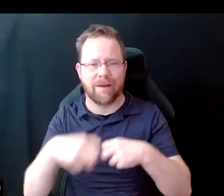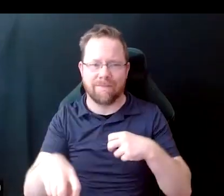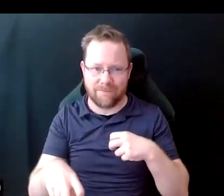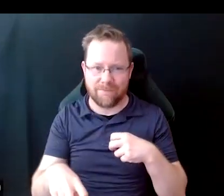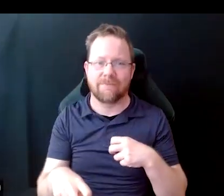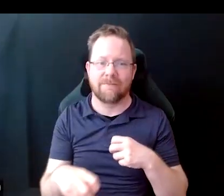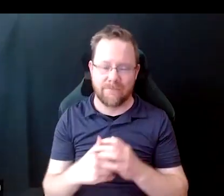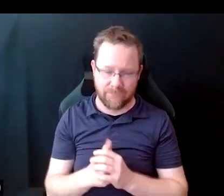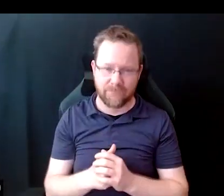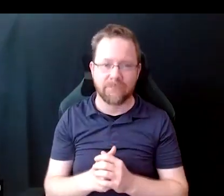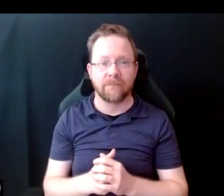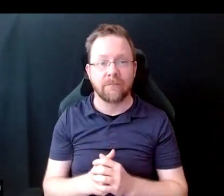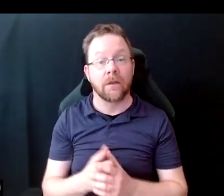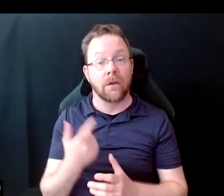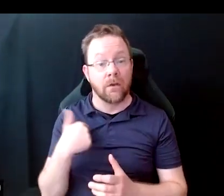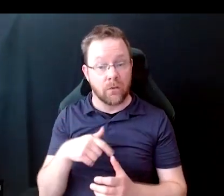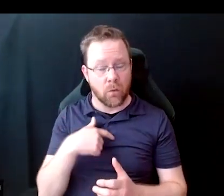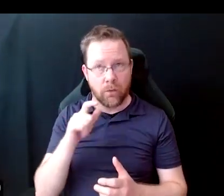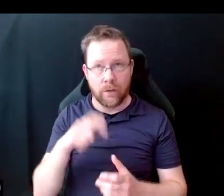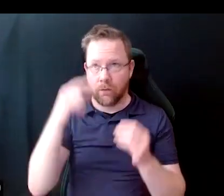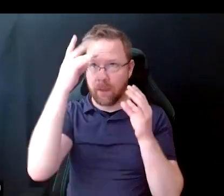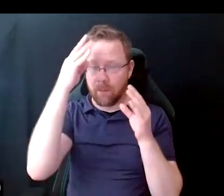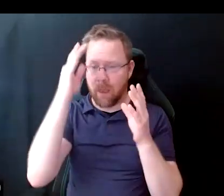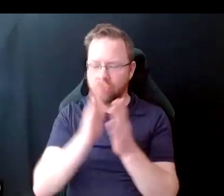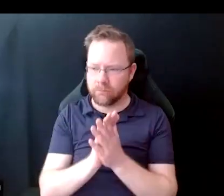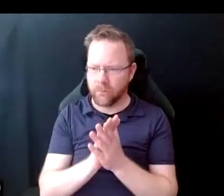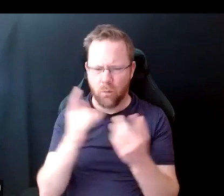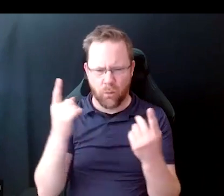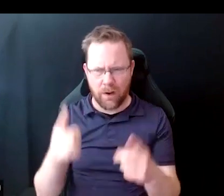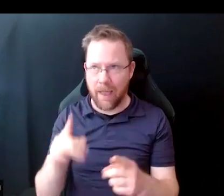One of our things that we need to think about is what happens when that goes on.